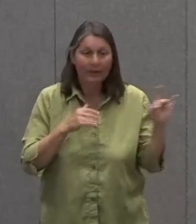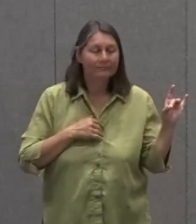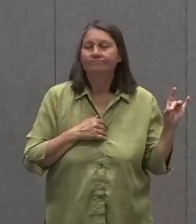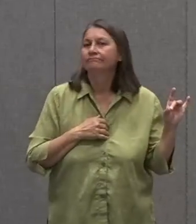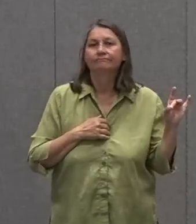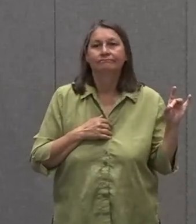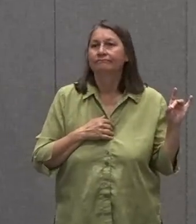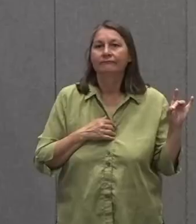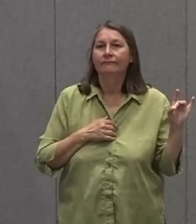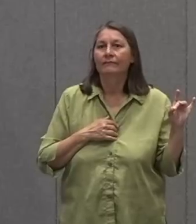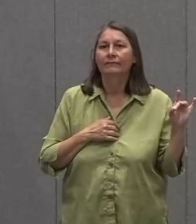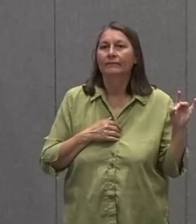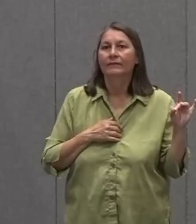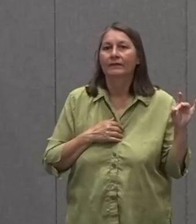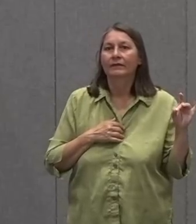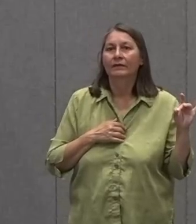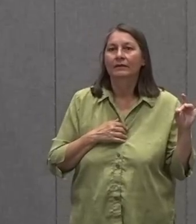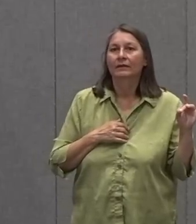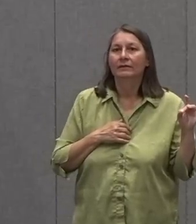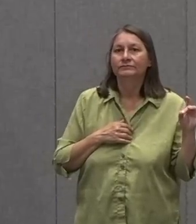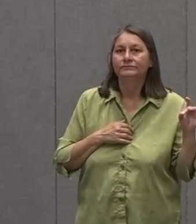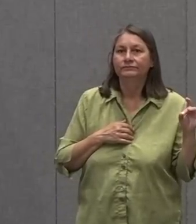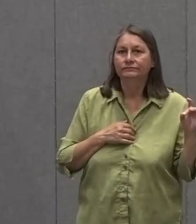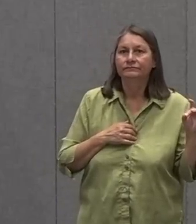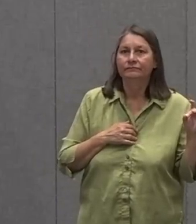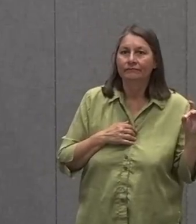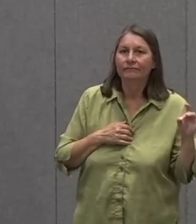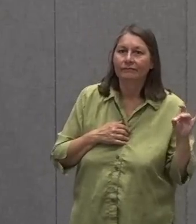So there are, whoop, you notice that's a little further apart, but that's okay.